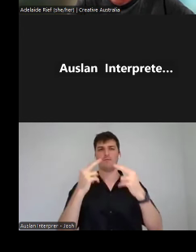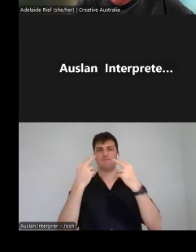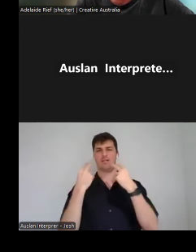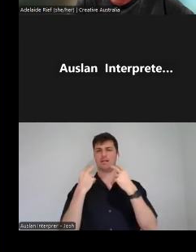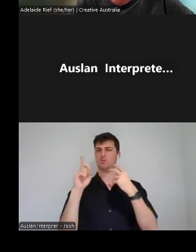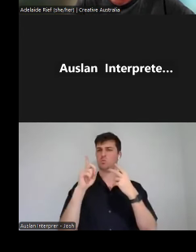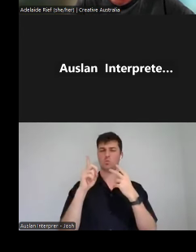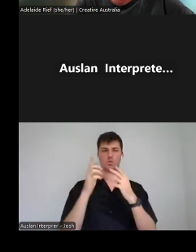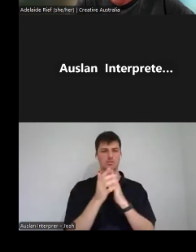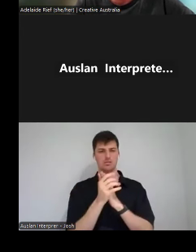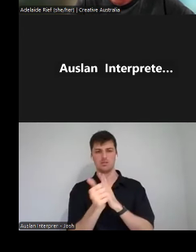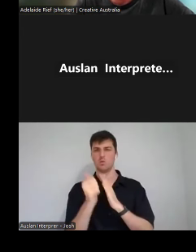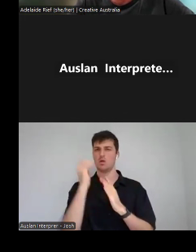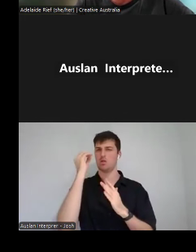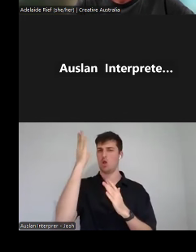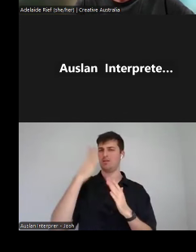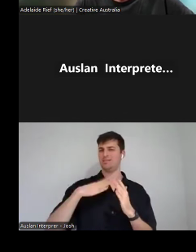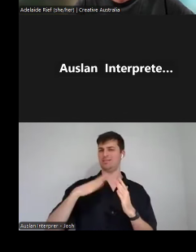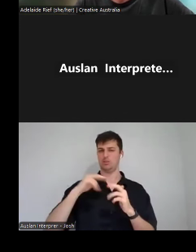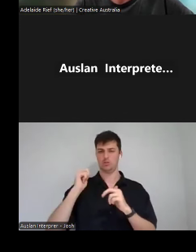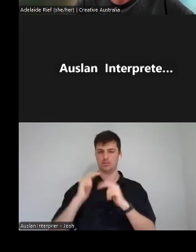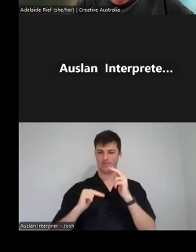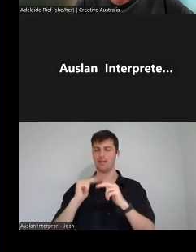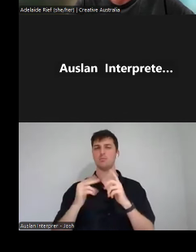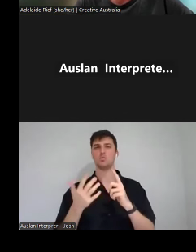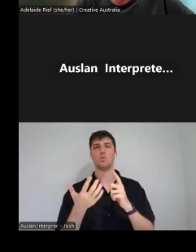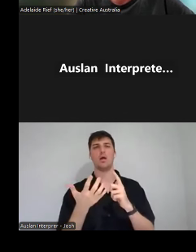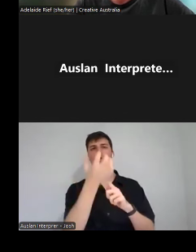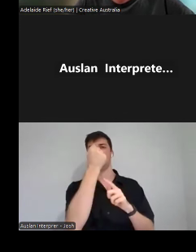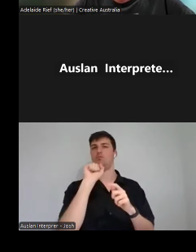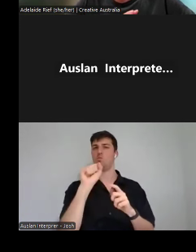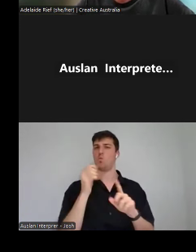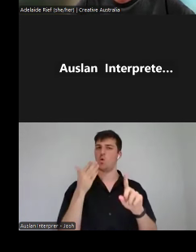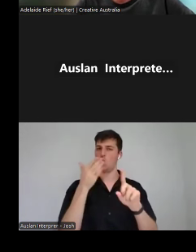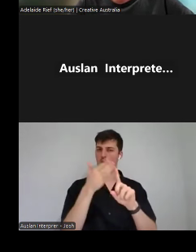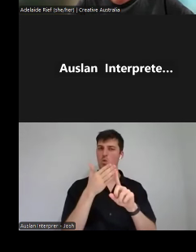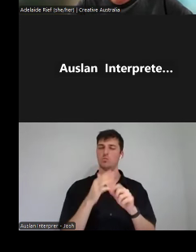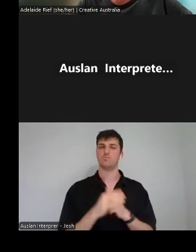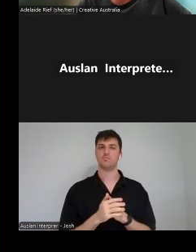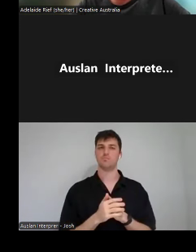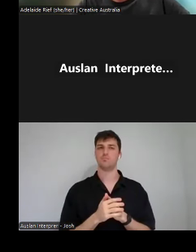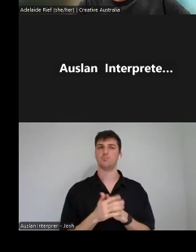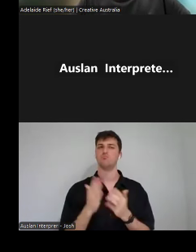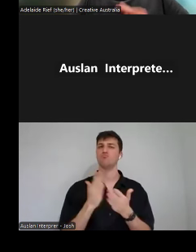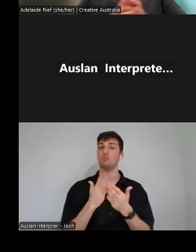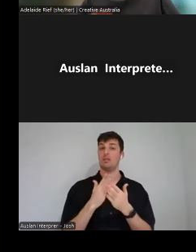develop to achieve your goals. This fund is about supporting you to access training that will enable